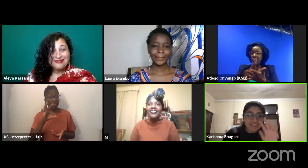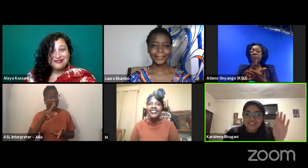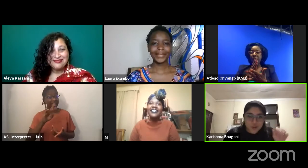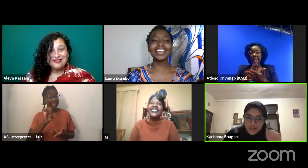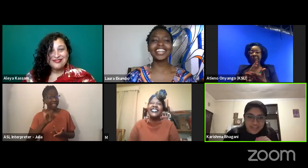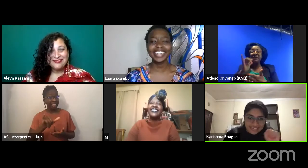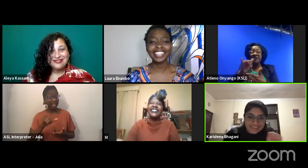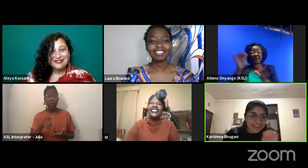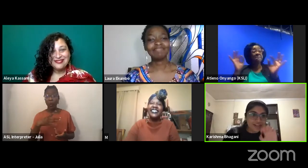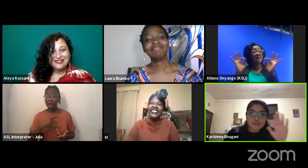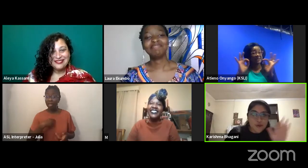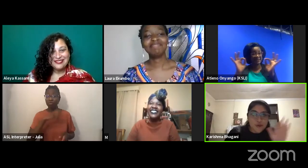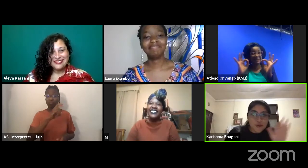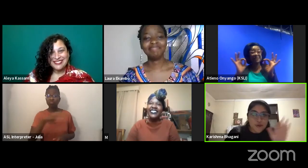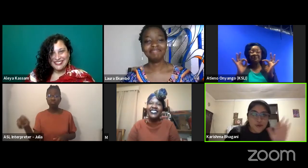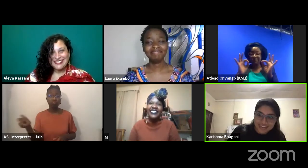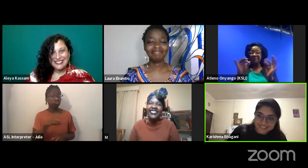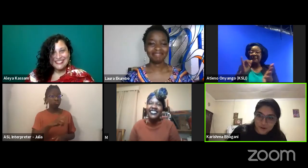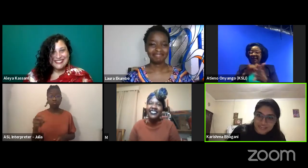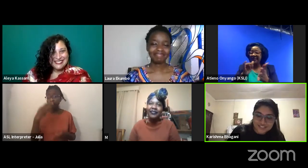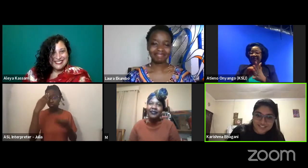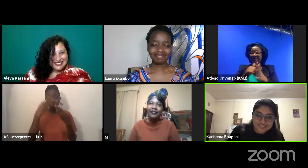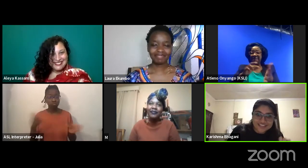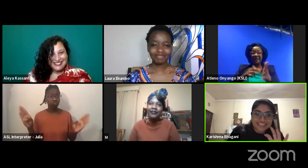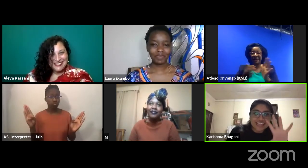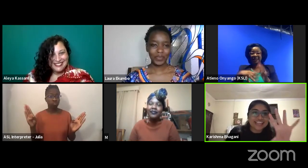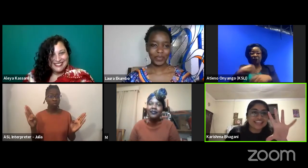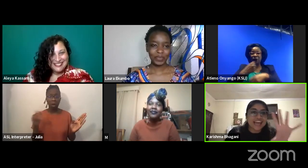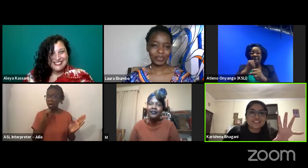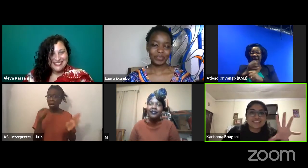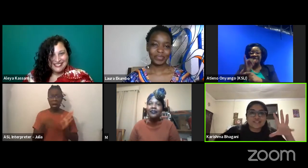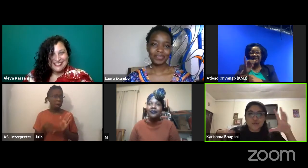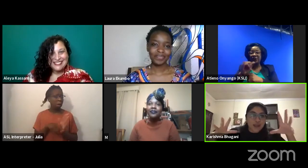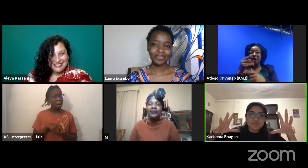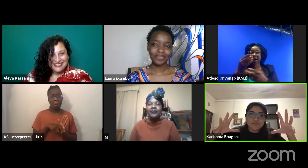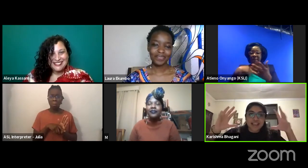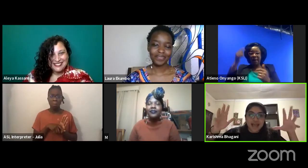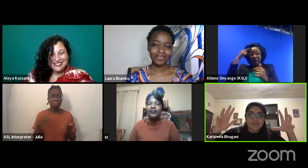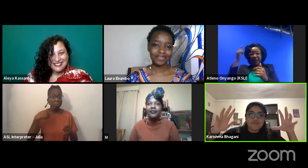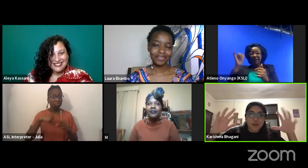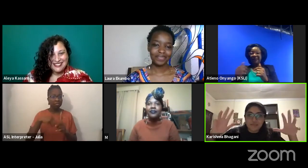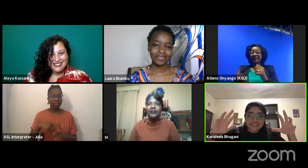and that's not got a negative connotation to it. And I think that just describes the LAM family,